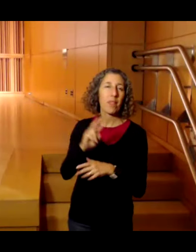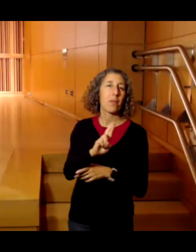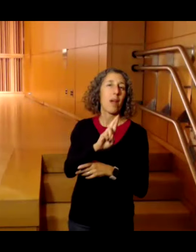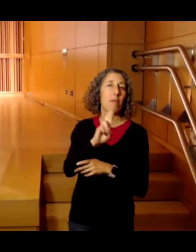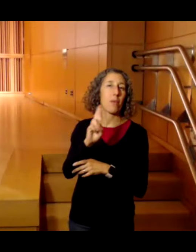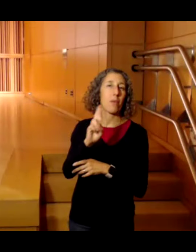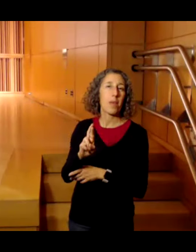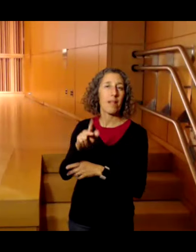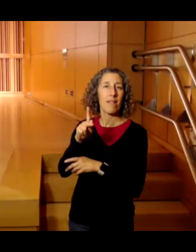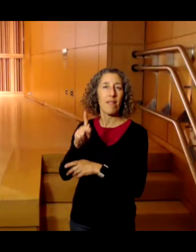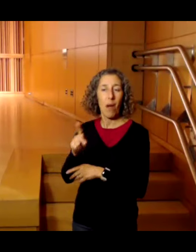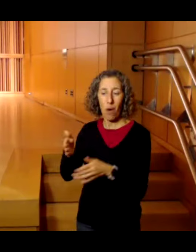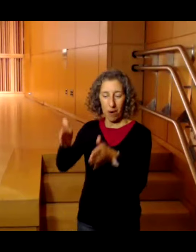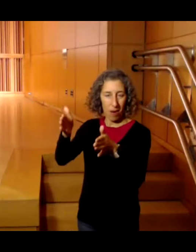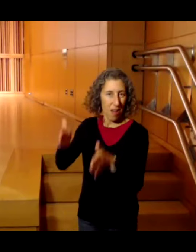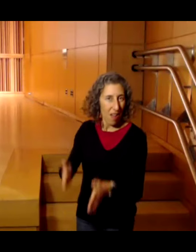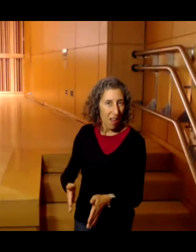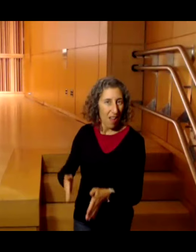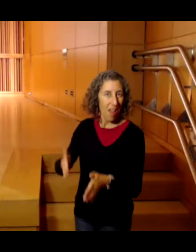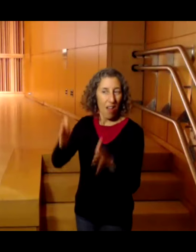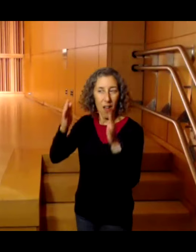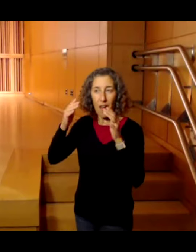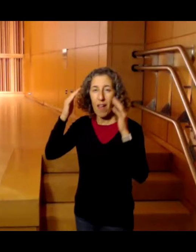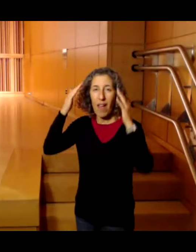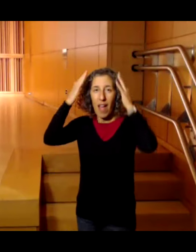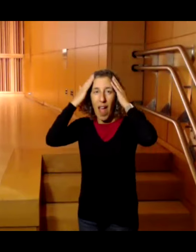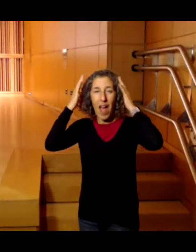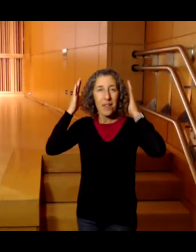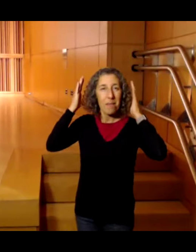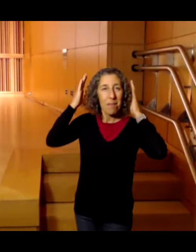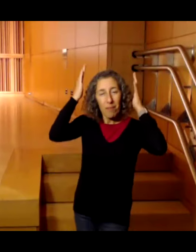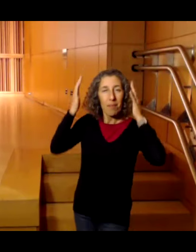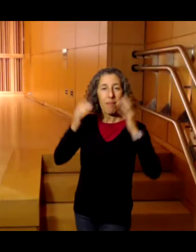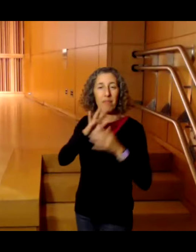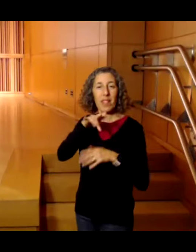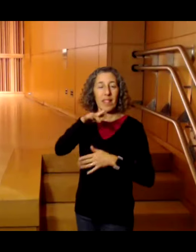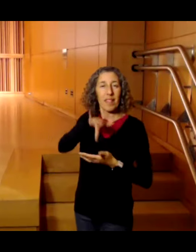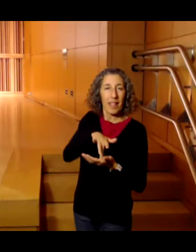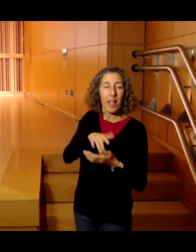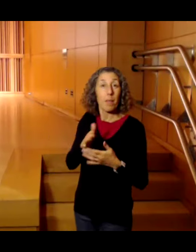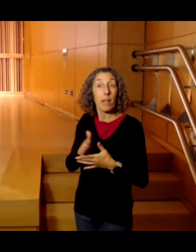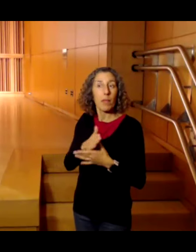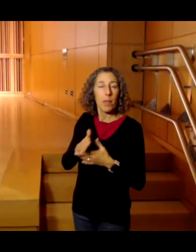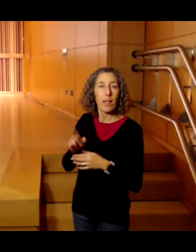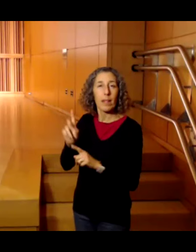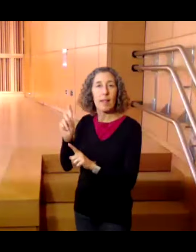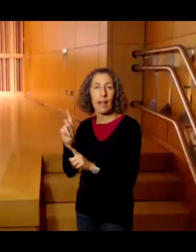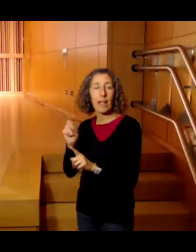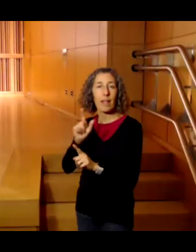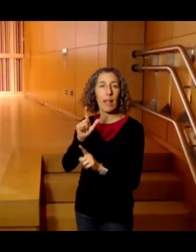sporting a high-top fade, sitting between Delaney and Lewis. And another clear memory what he said to me.